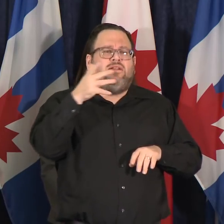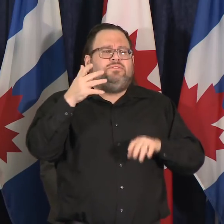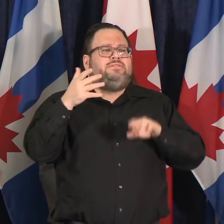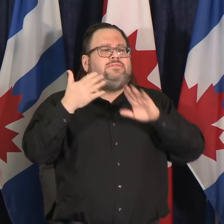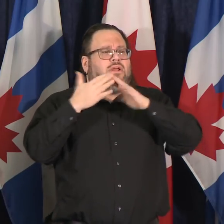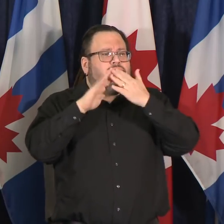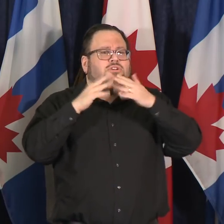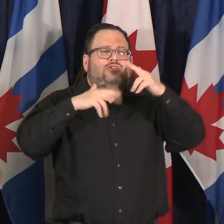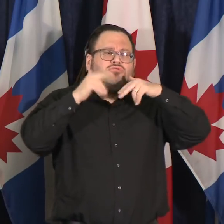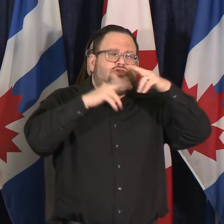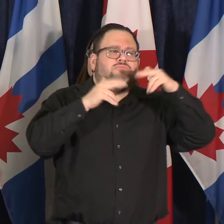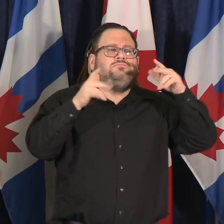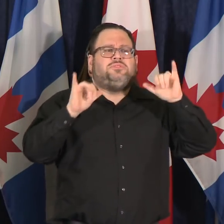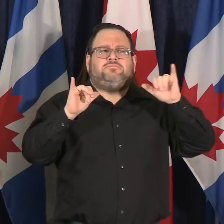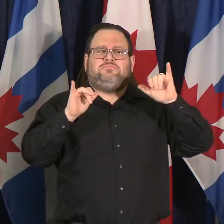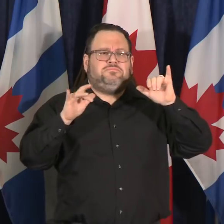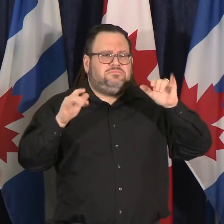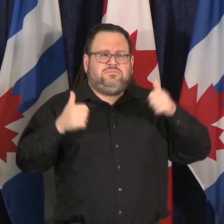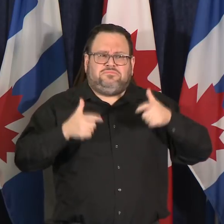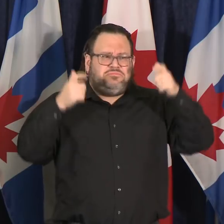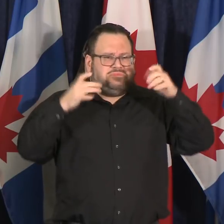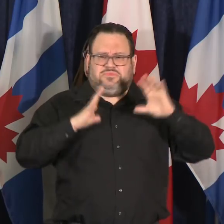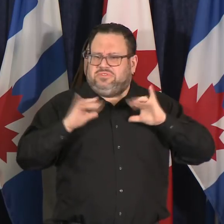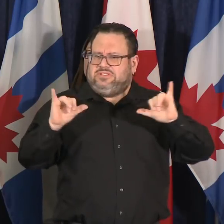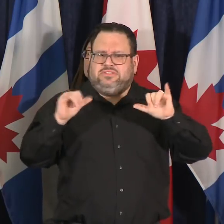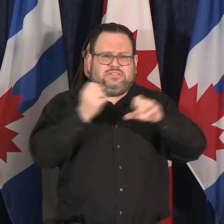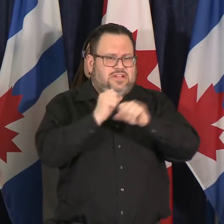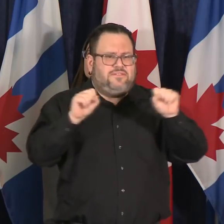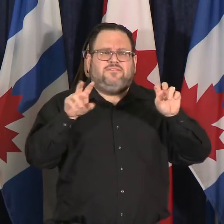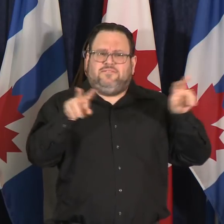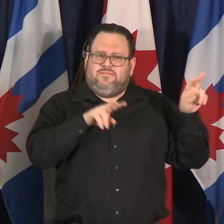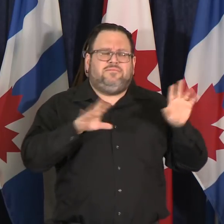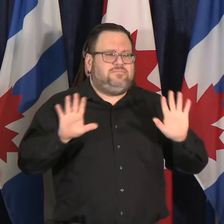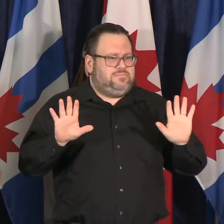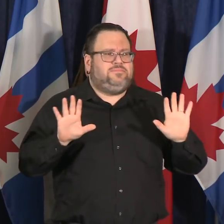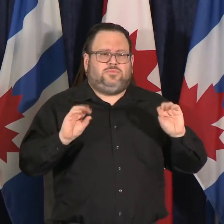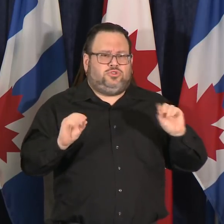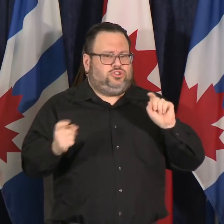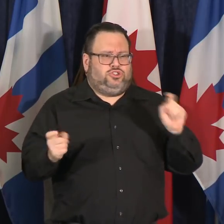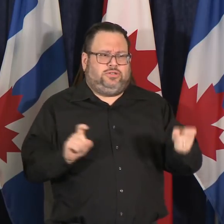information relating to adjusted insists and suspended city service levels is